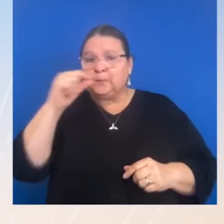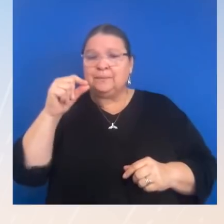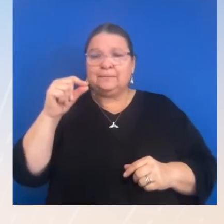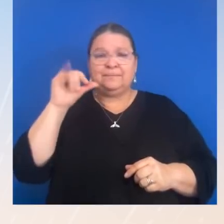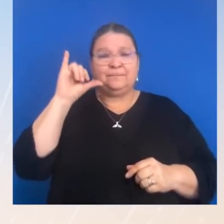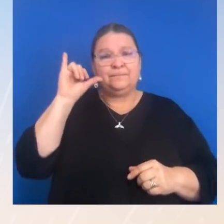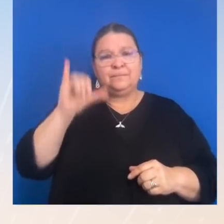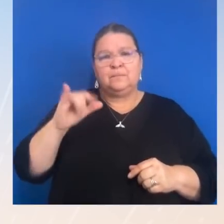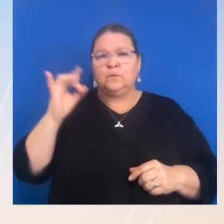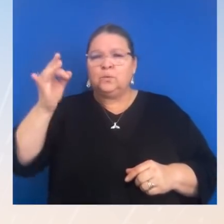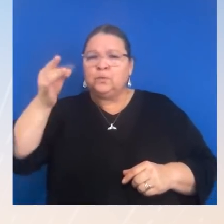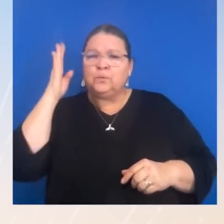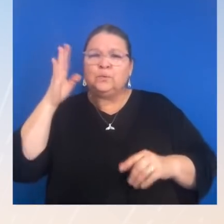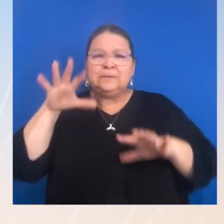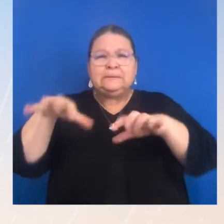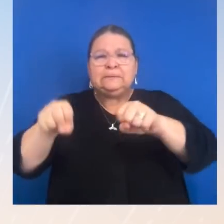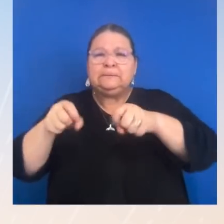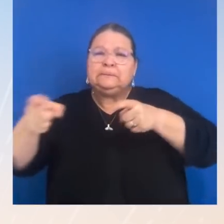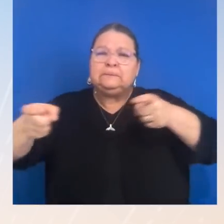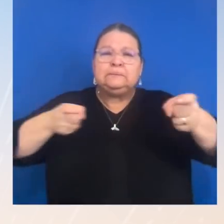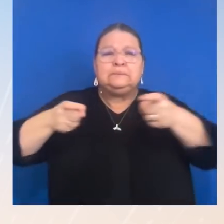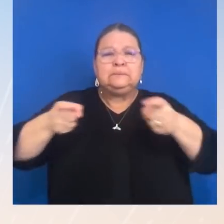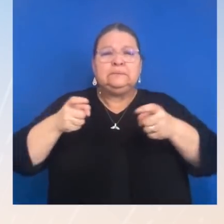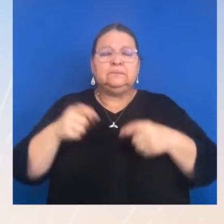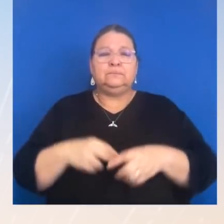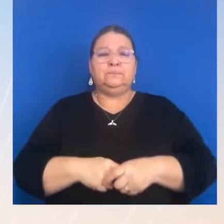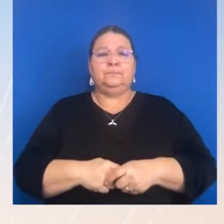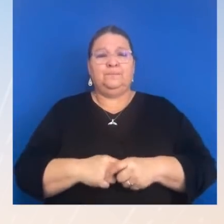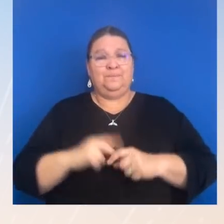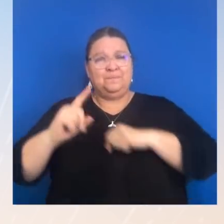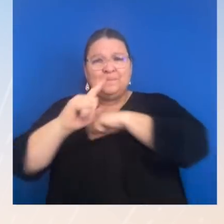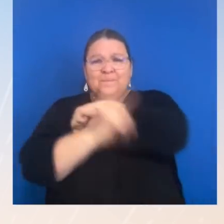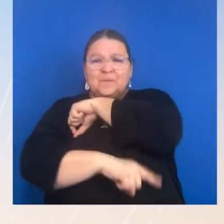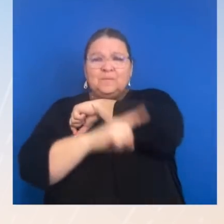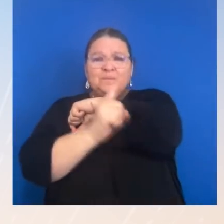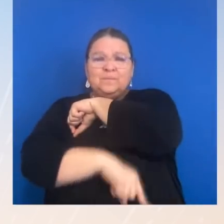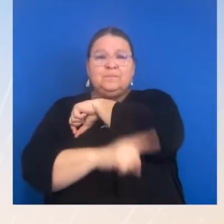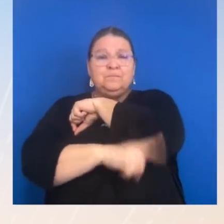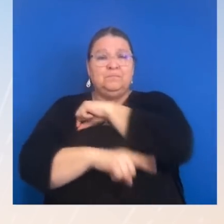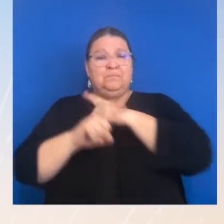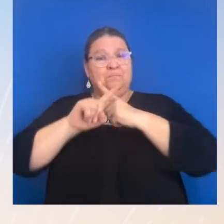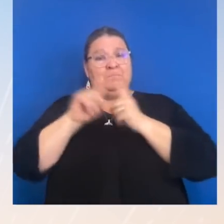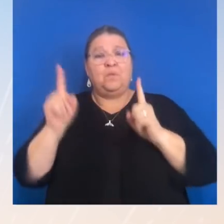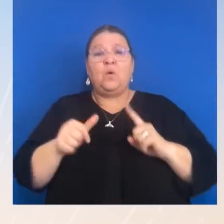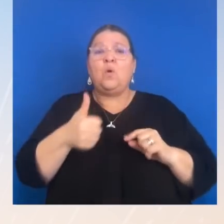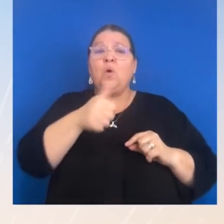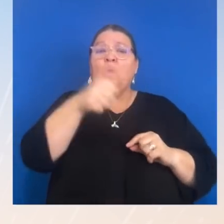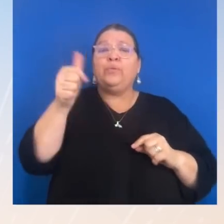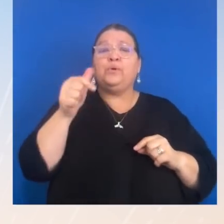Ms. Psaki: Well, I think our engagement with Maduro -- who we don't recognize, as you know, as the leader of Venezuela